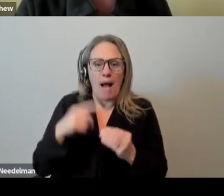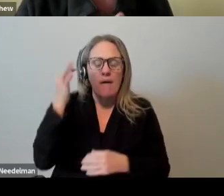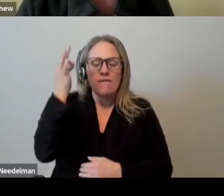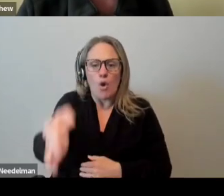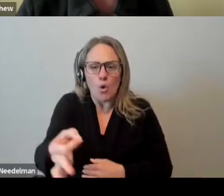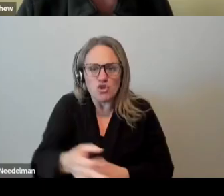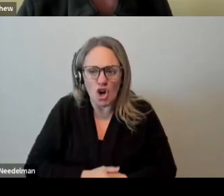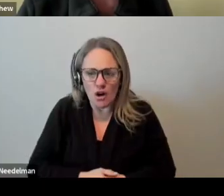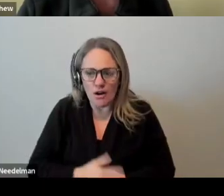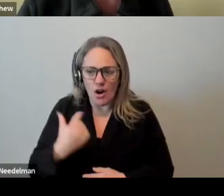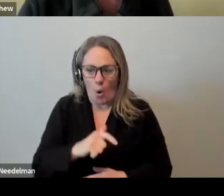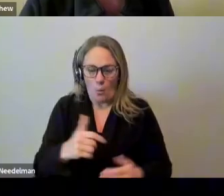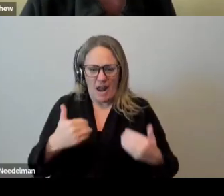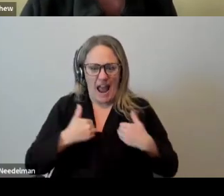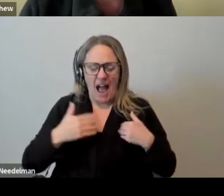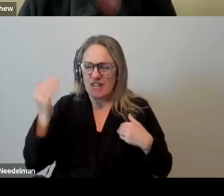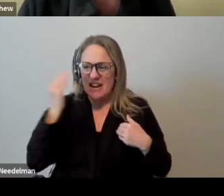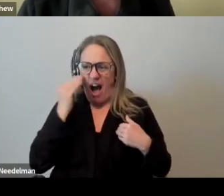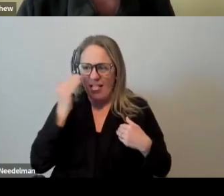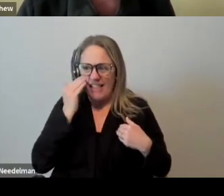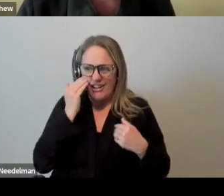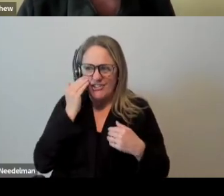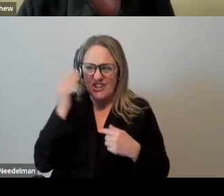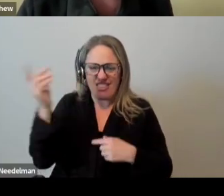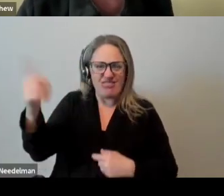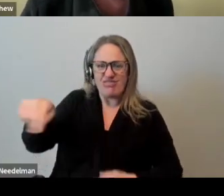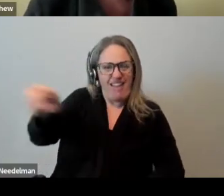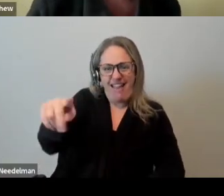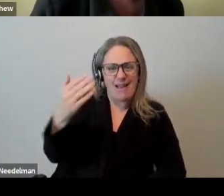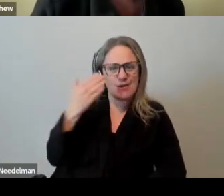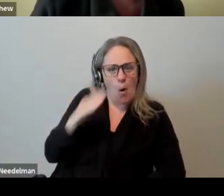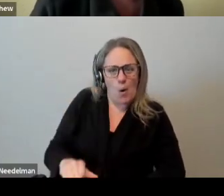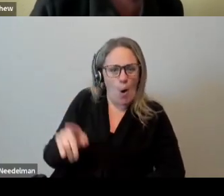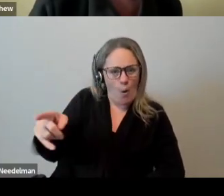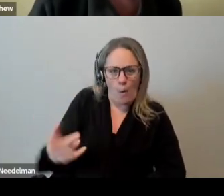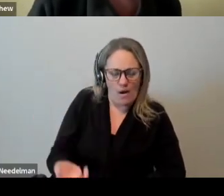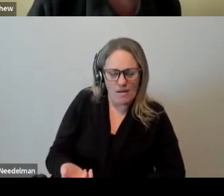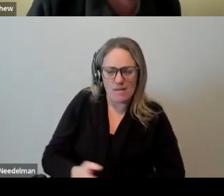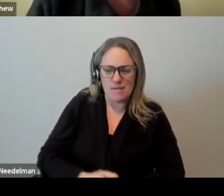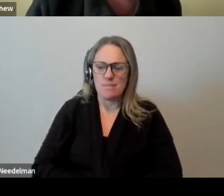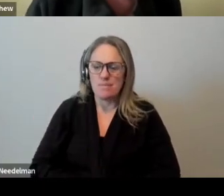that non-disabled people don't know and can't claim. So when I'm thinking about